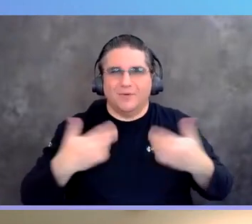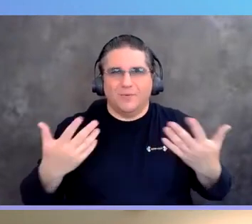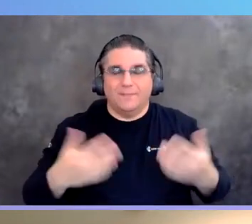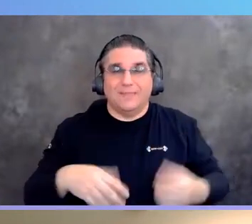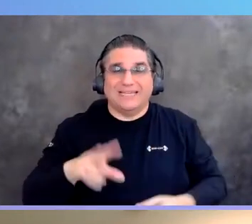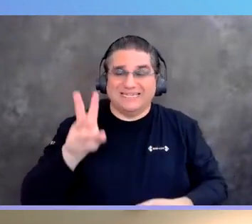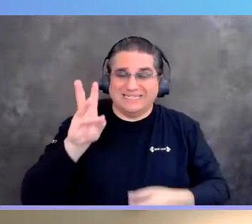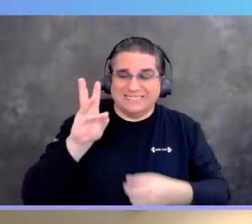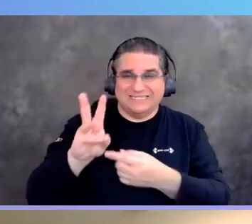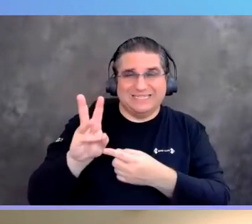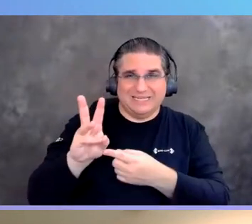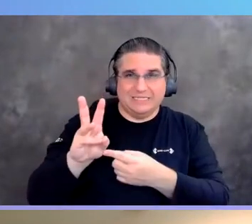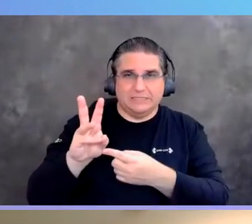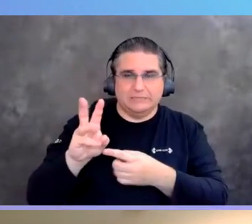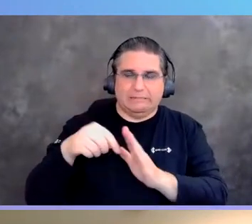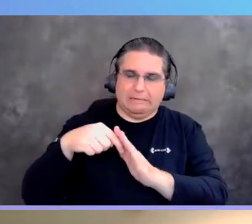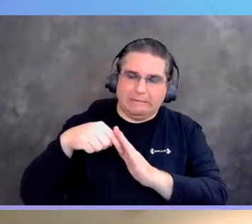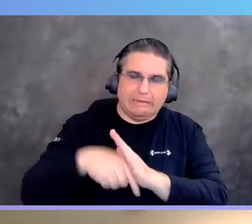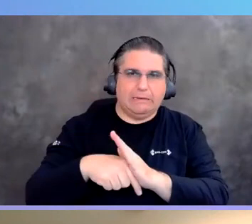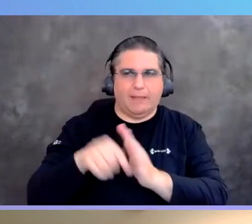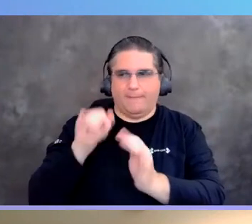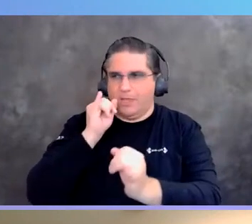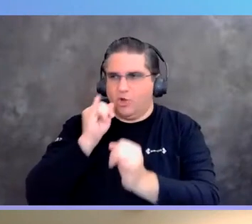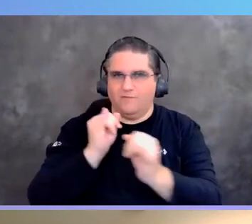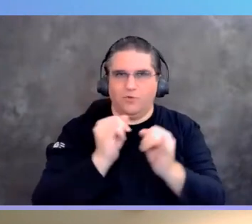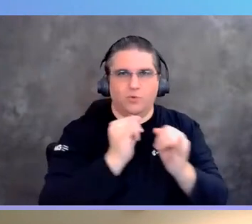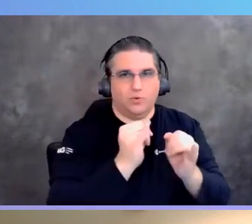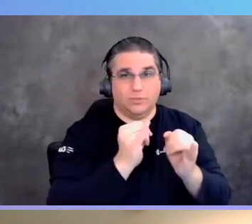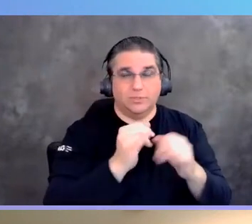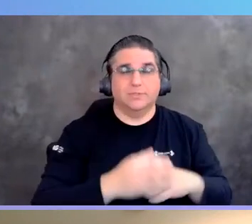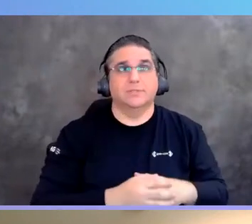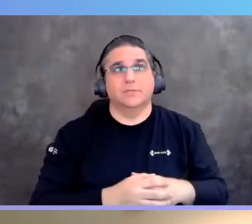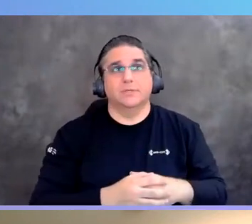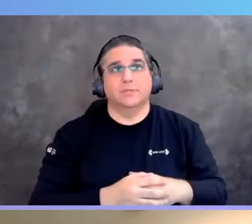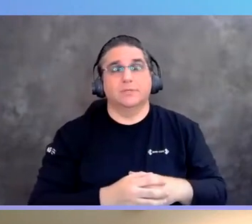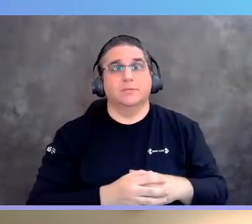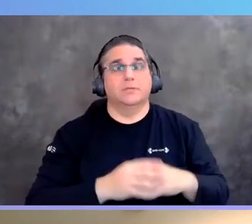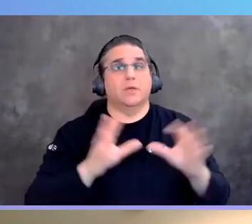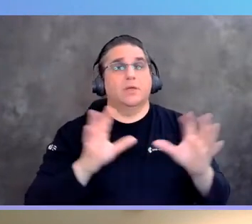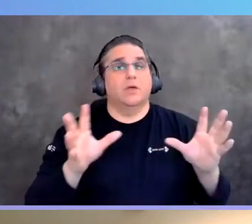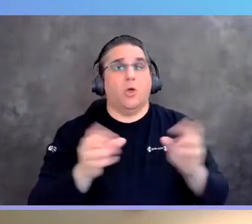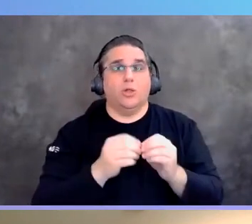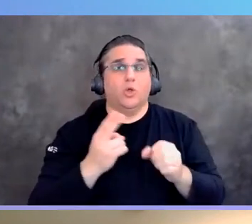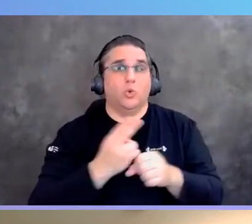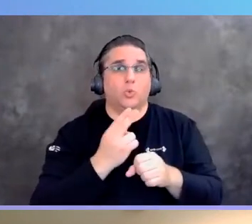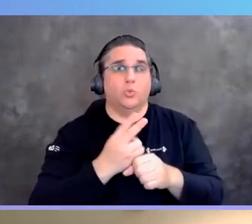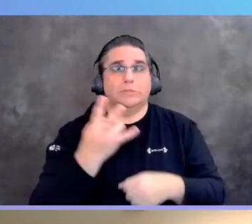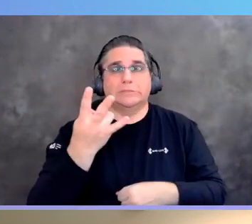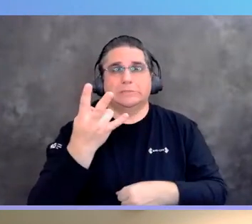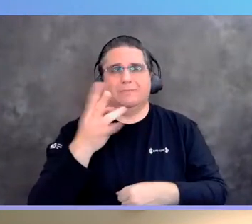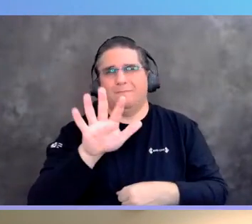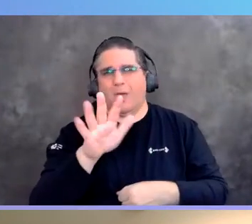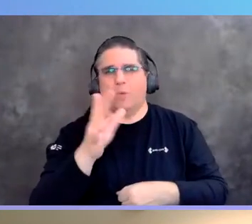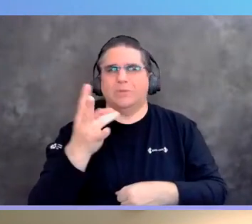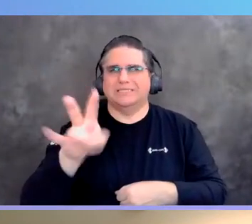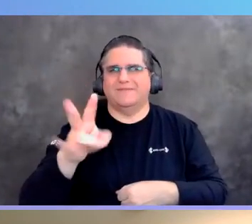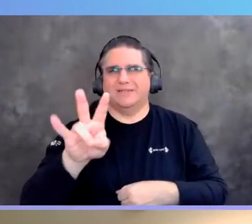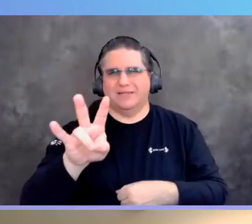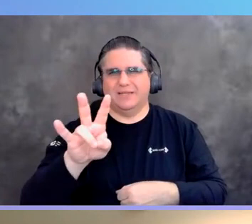interviews, views about 1718 distinct images, uh, with of